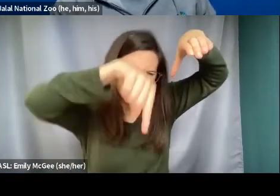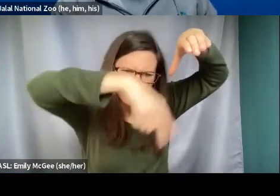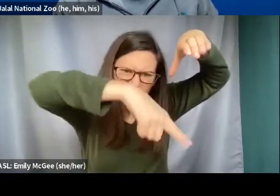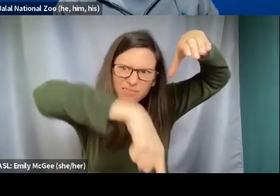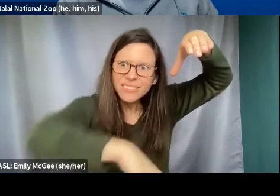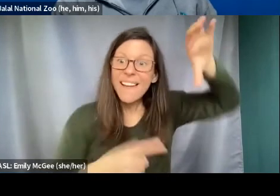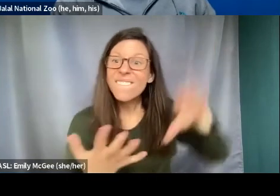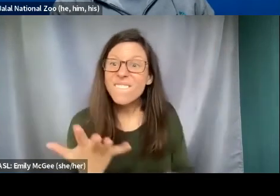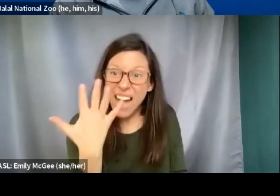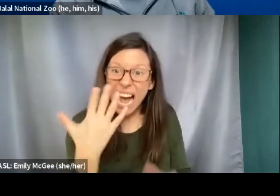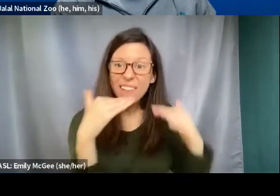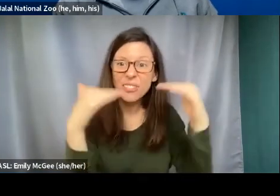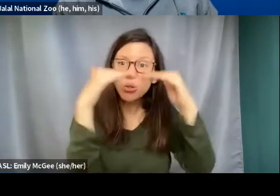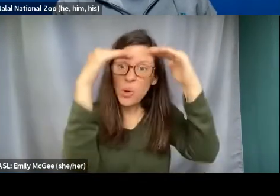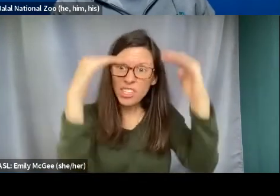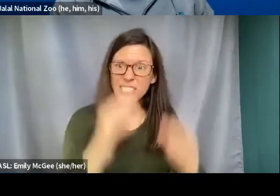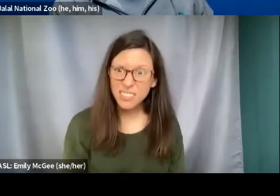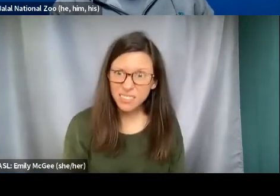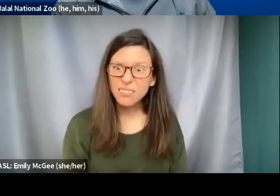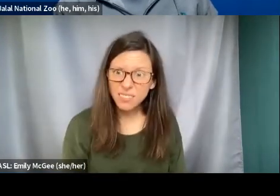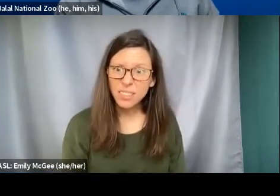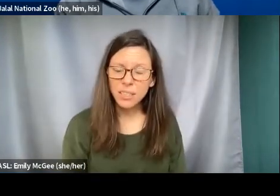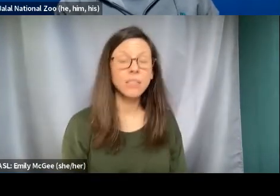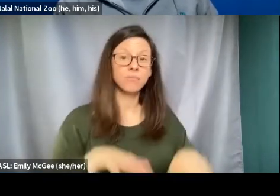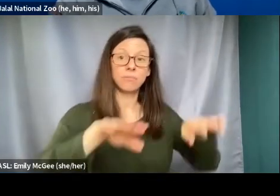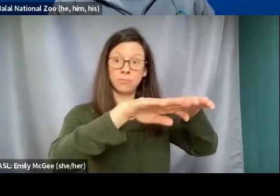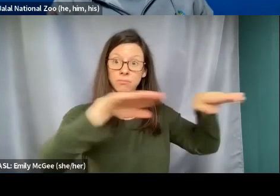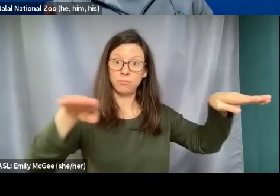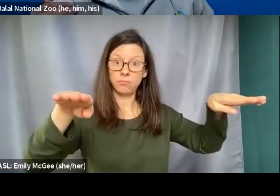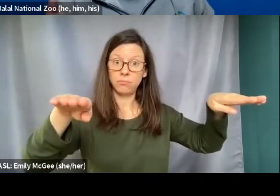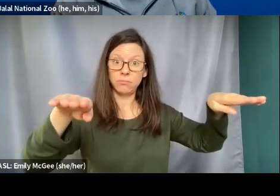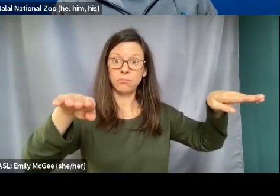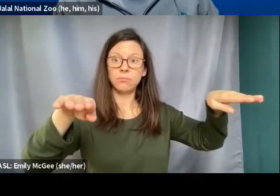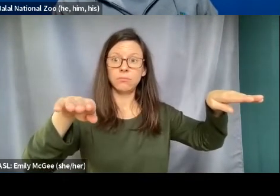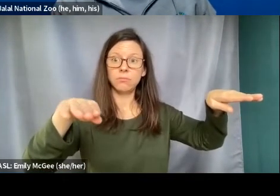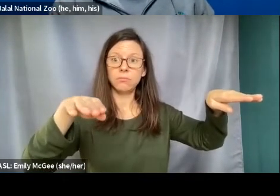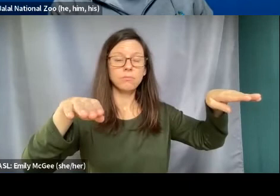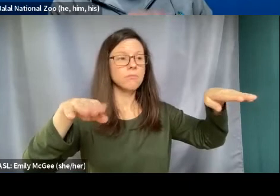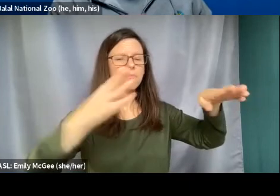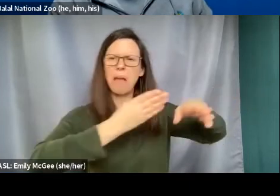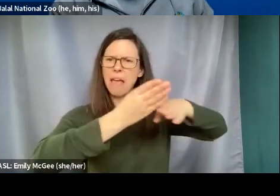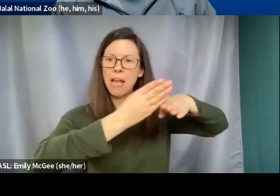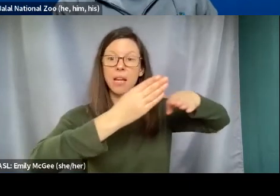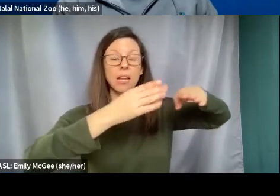Jalal: Exactly. It's uh, you have your main floor. You have, you know, three sub basements. Yeah, this is going in.